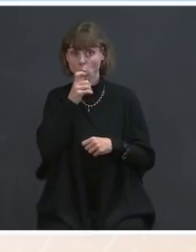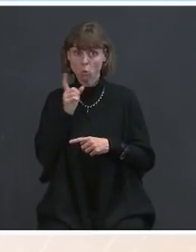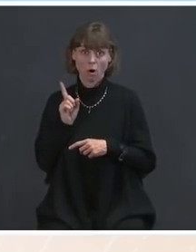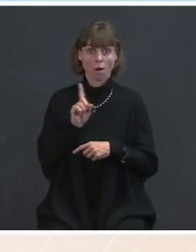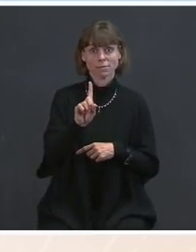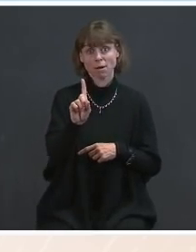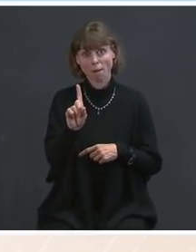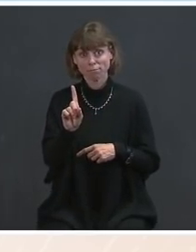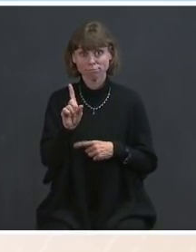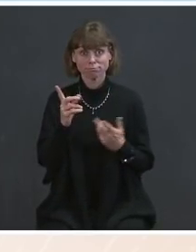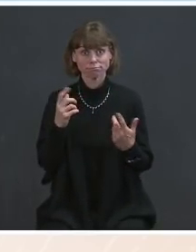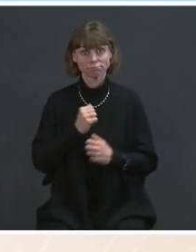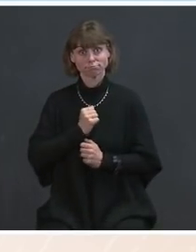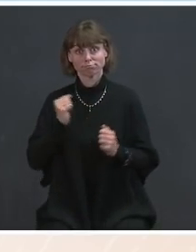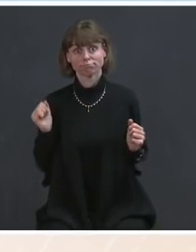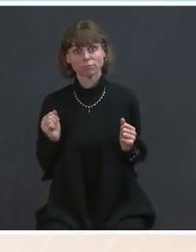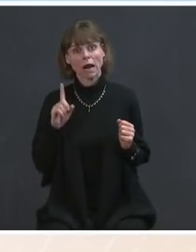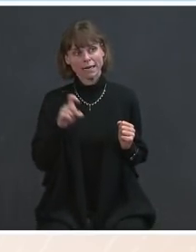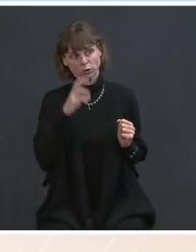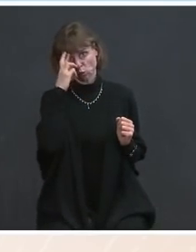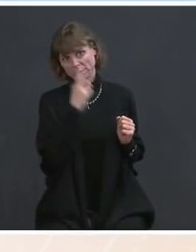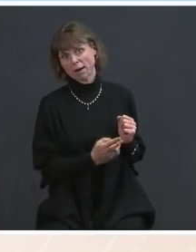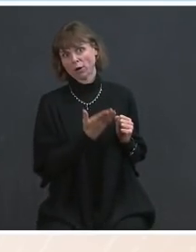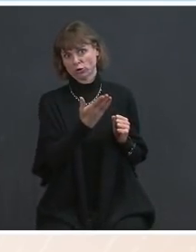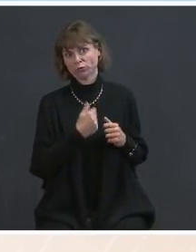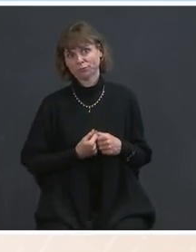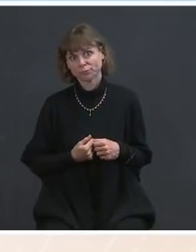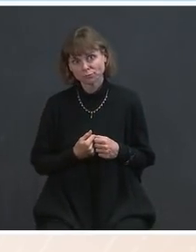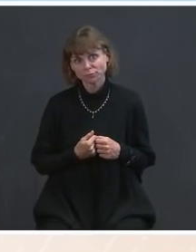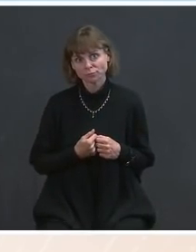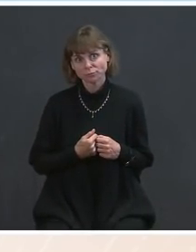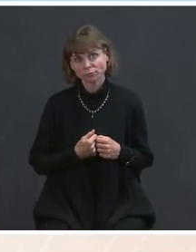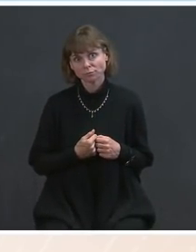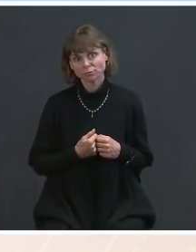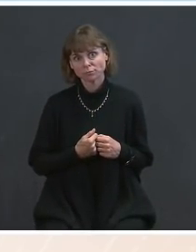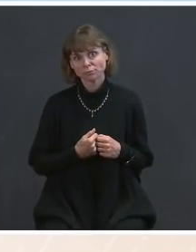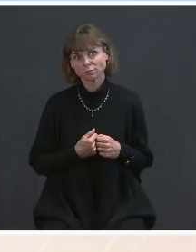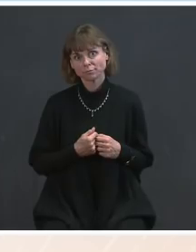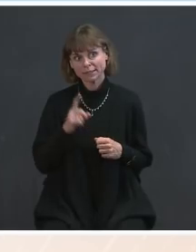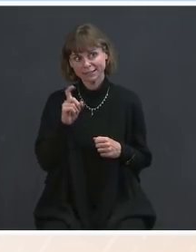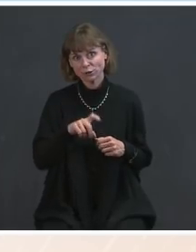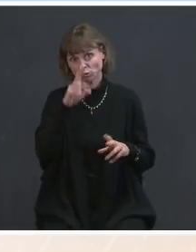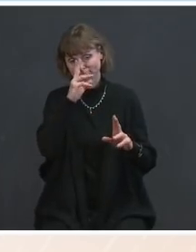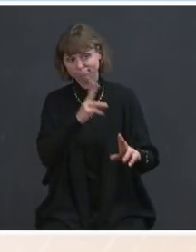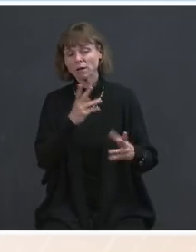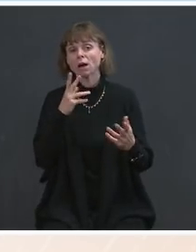with dignity and respect. The New York Attorney General is pursuing of course